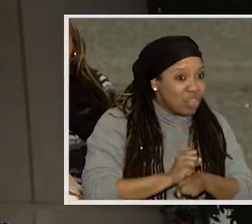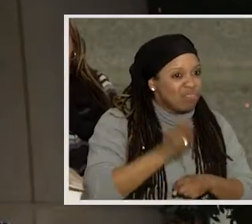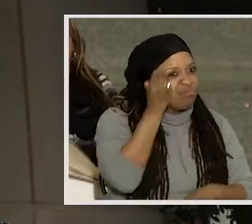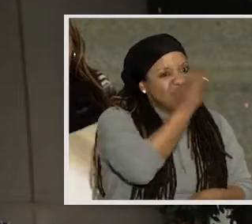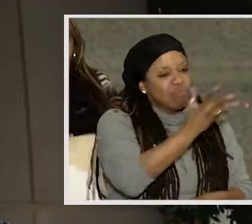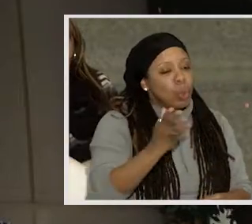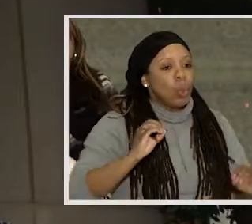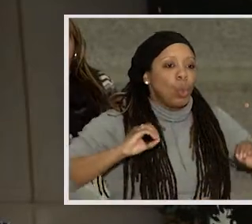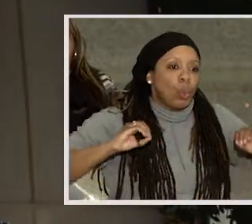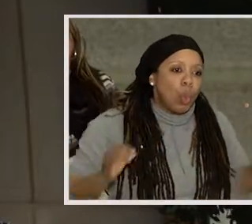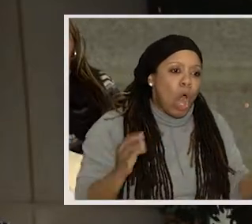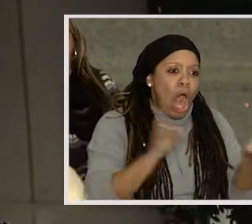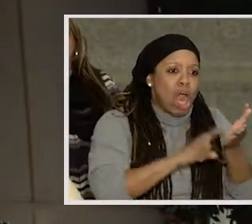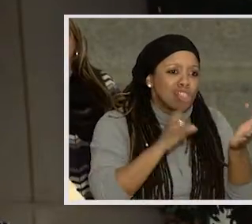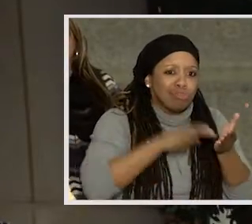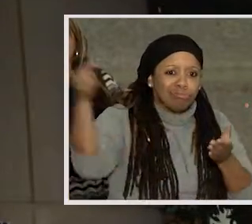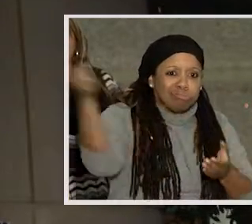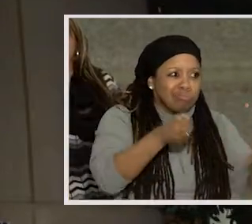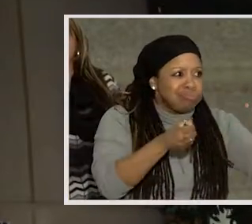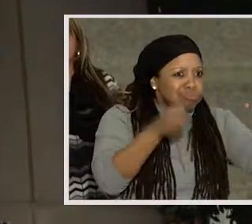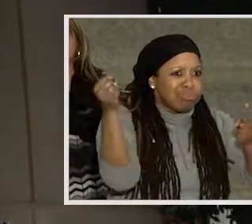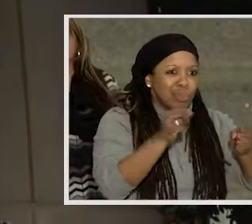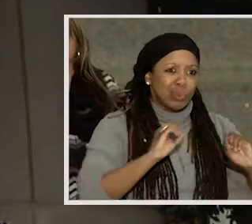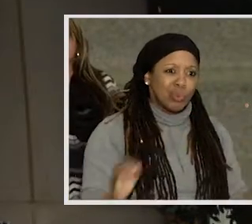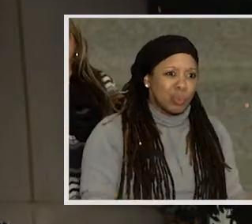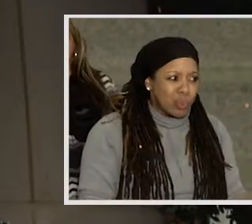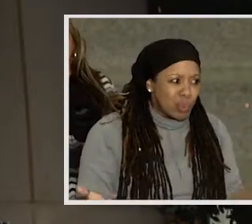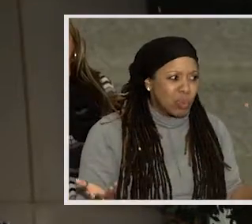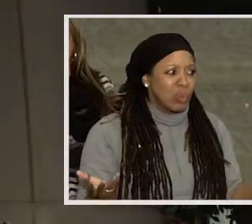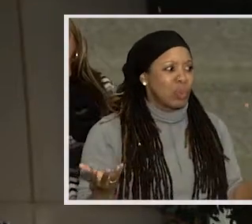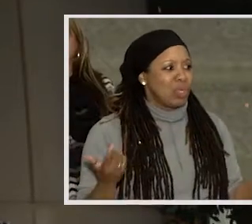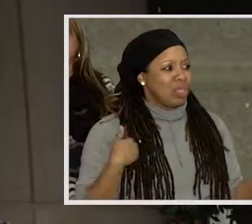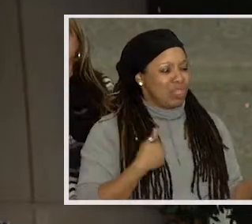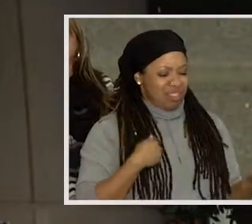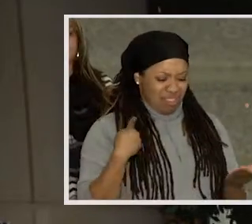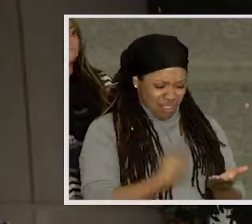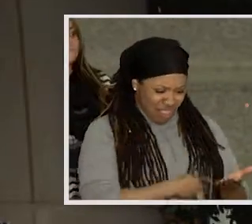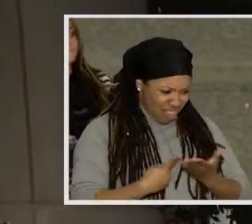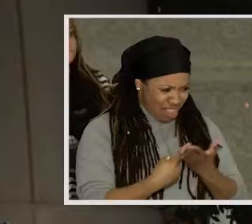MEETING 300 WTU MEMBERS UNANIMOUSLY REJECTED IT.